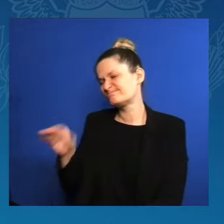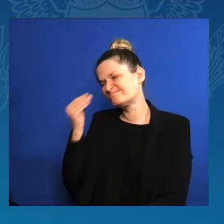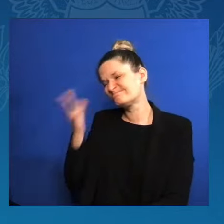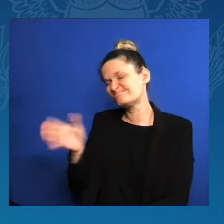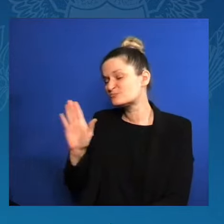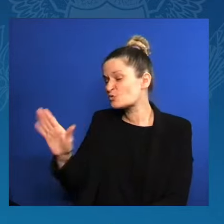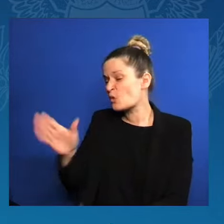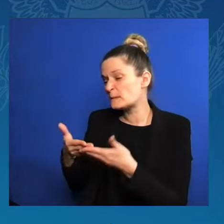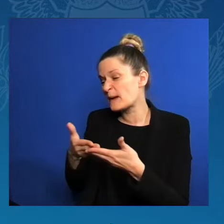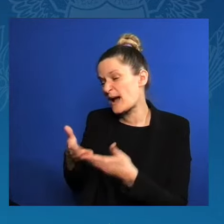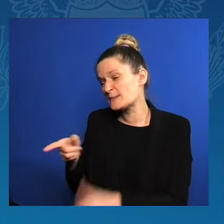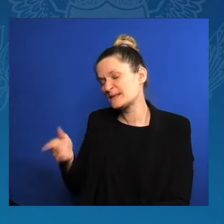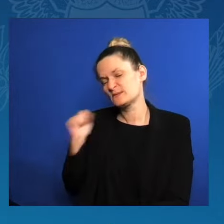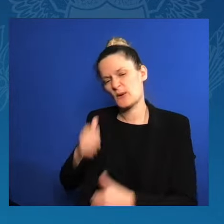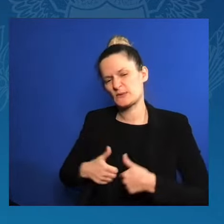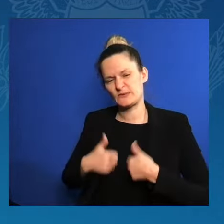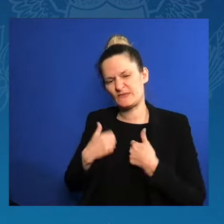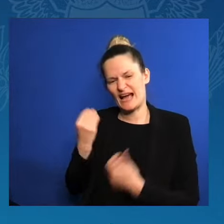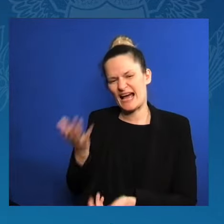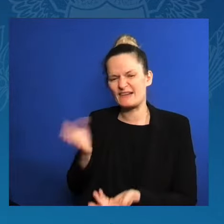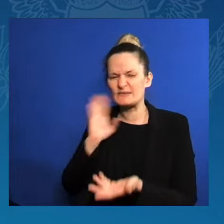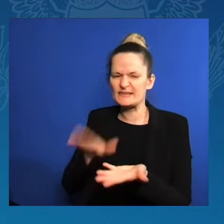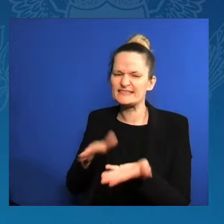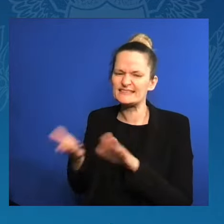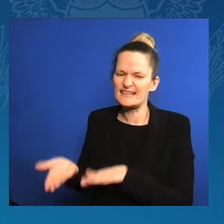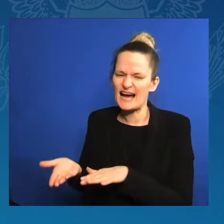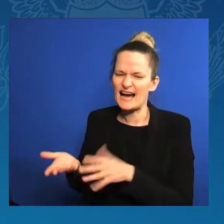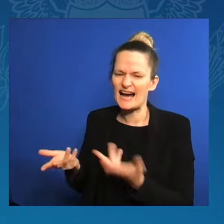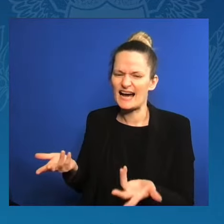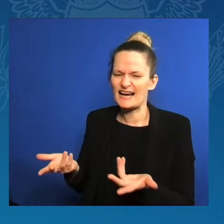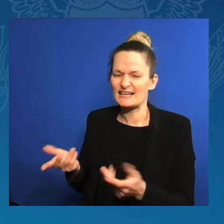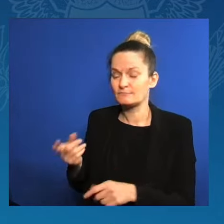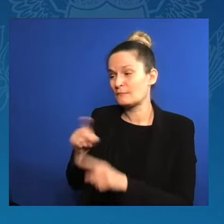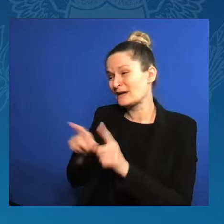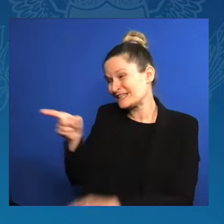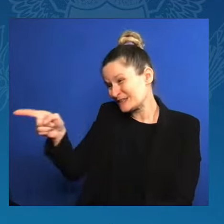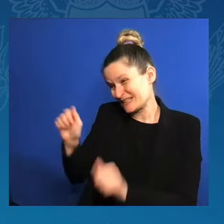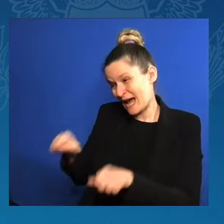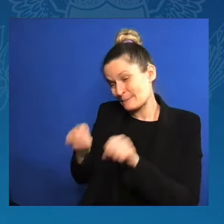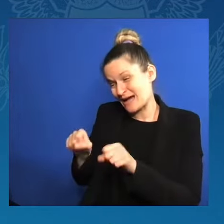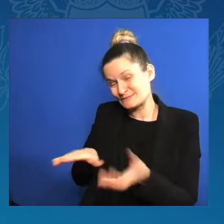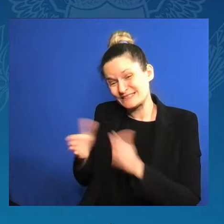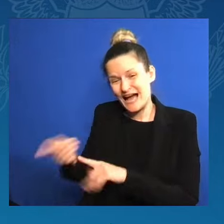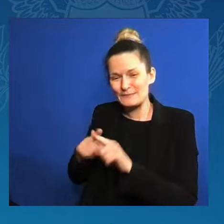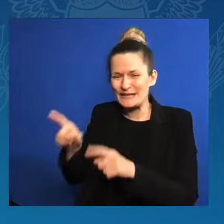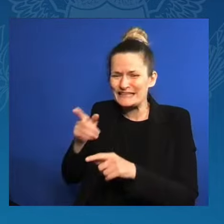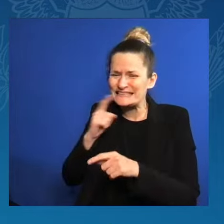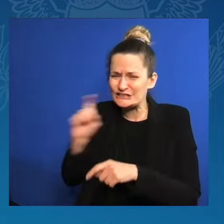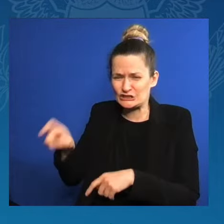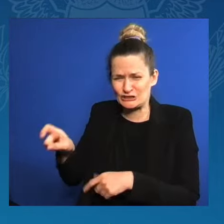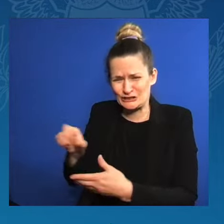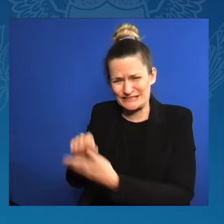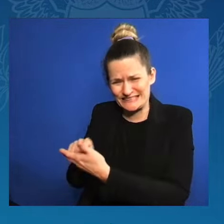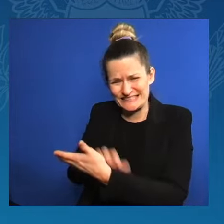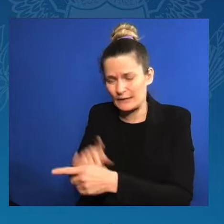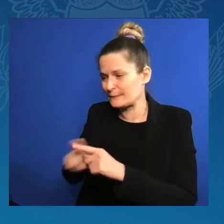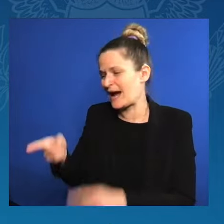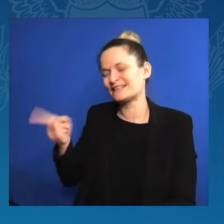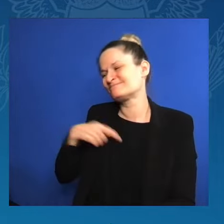Who was also turned away and refused treatment because of that state's extreme law.